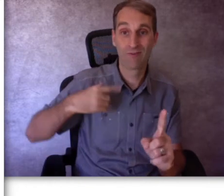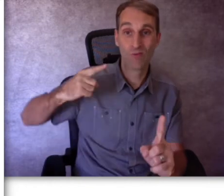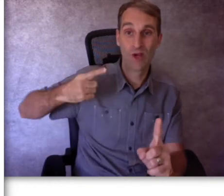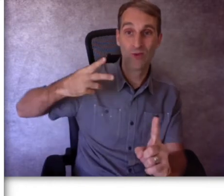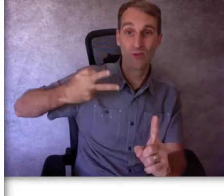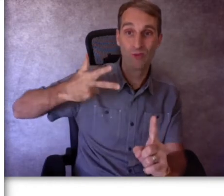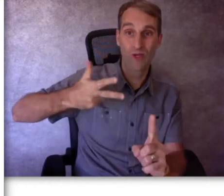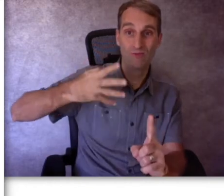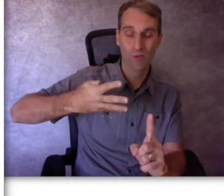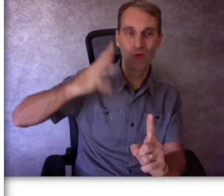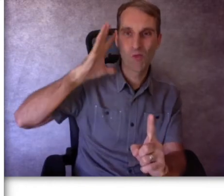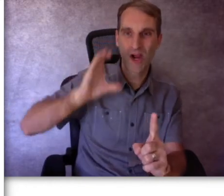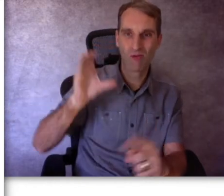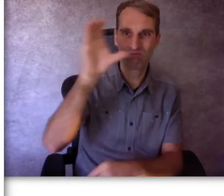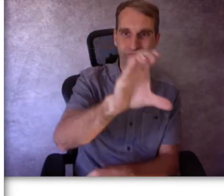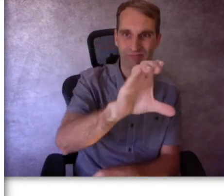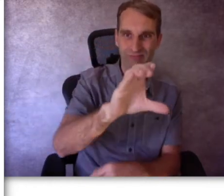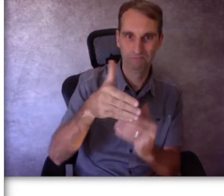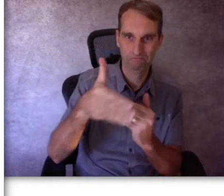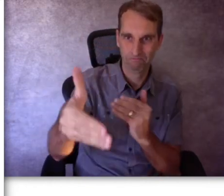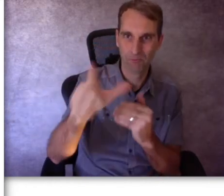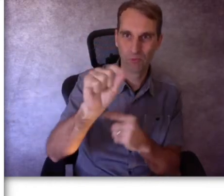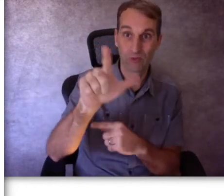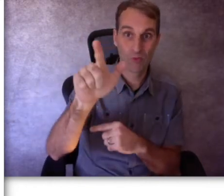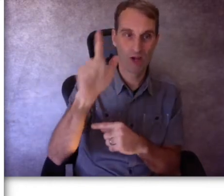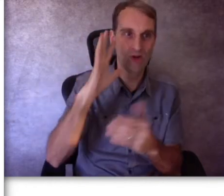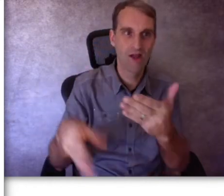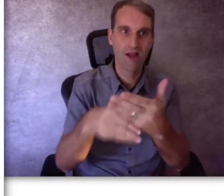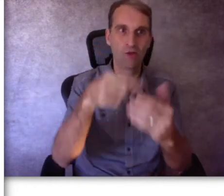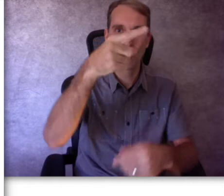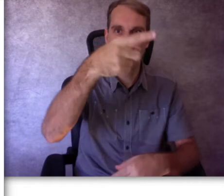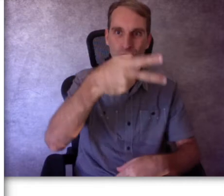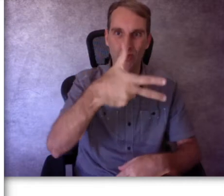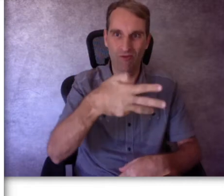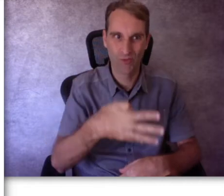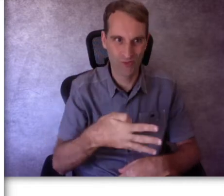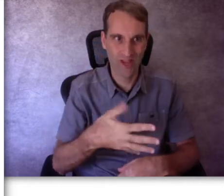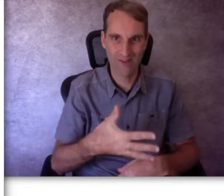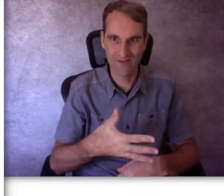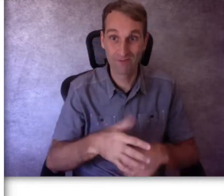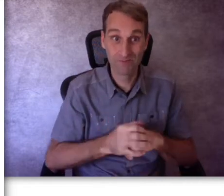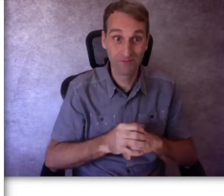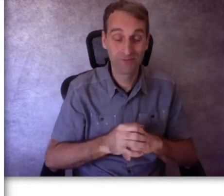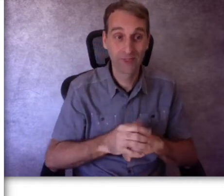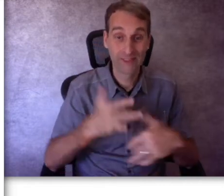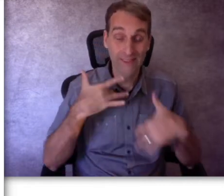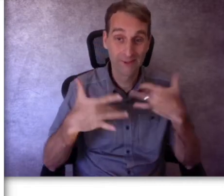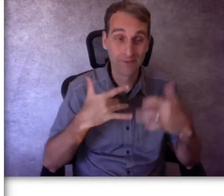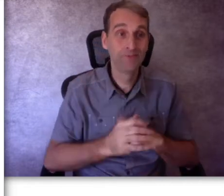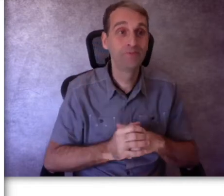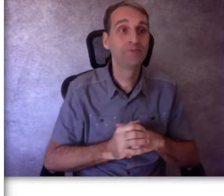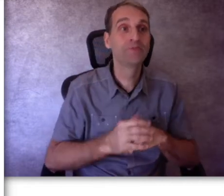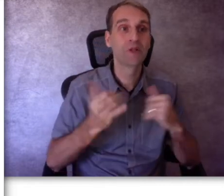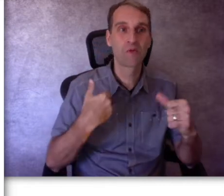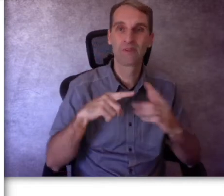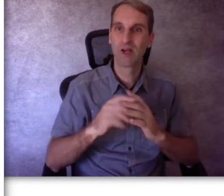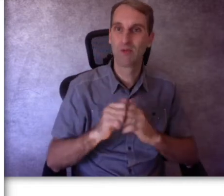Now we will be adding issues one through four in 2021 which is very exciting.